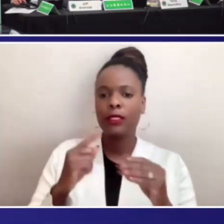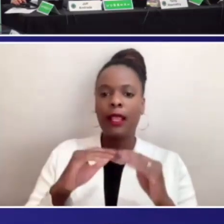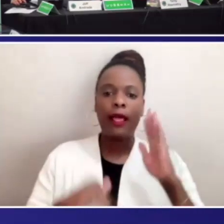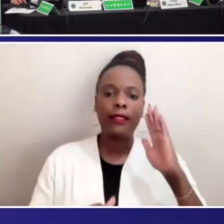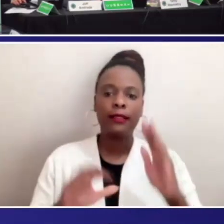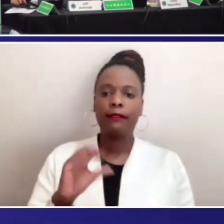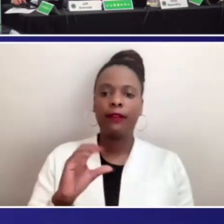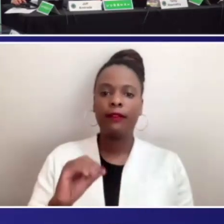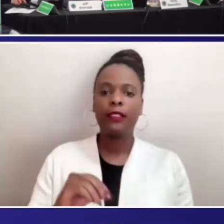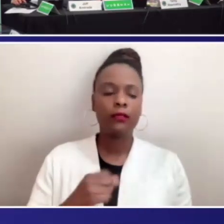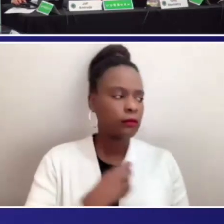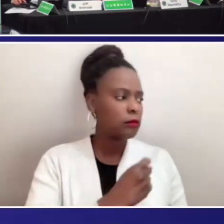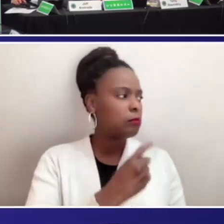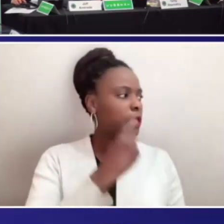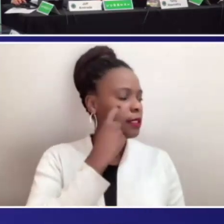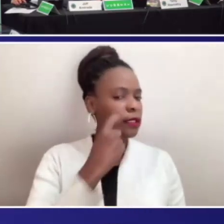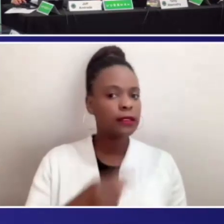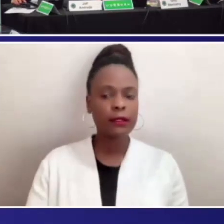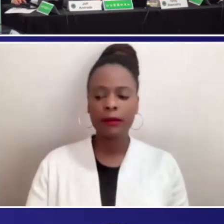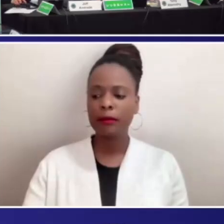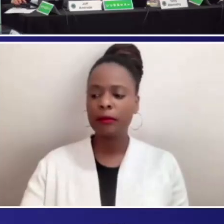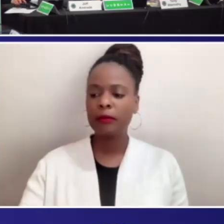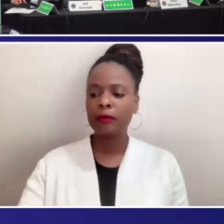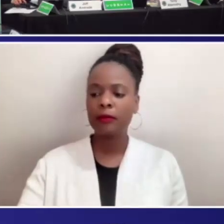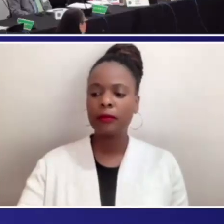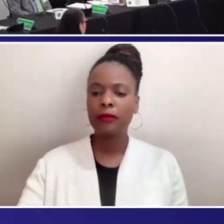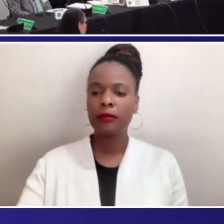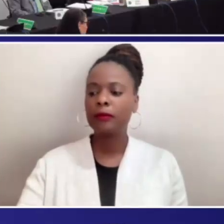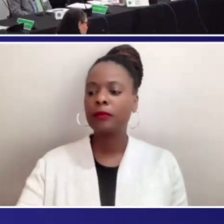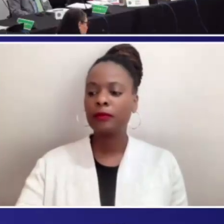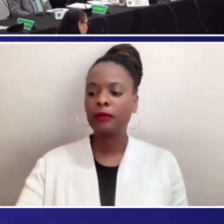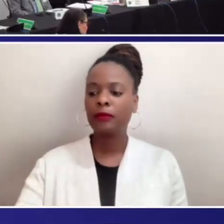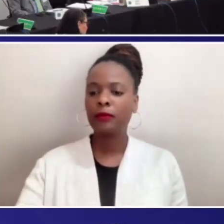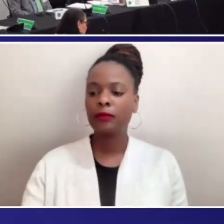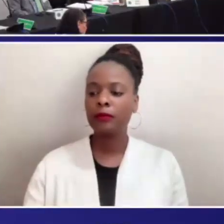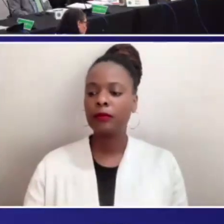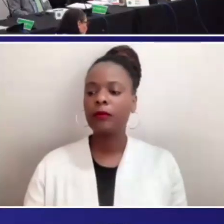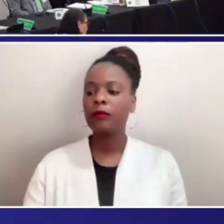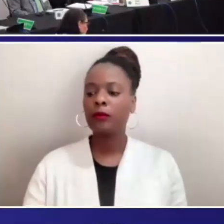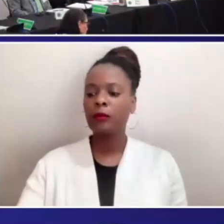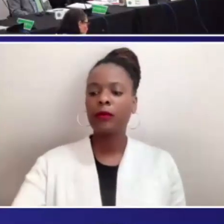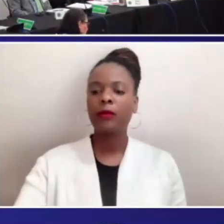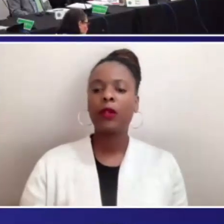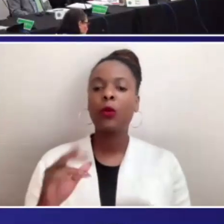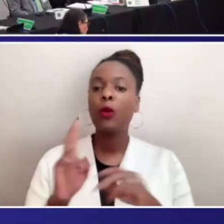Yeah, that makes sense in terms. Go ahead. We just landed on 50 because we never closed that conversation,